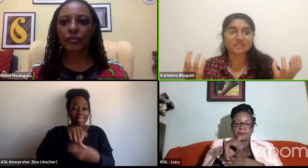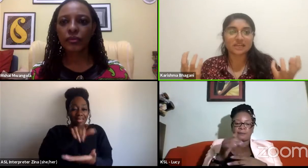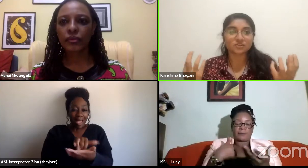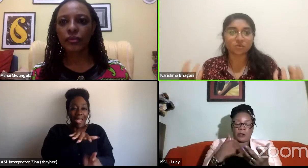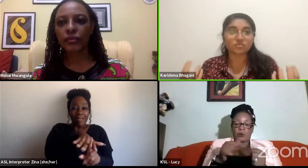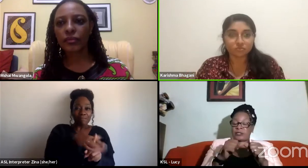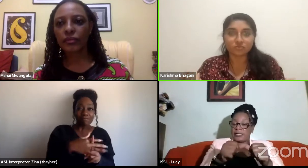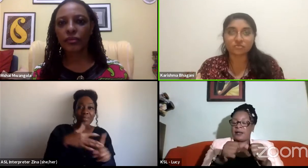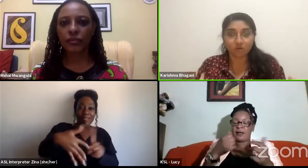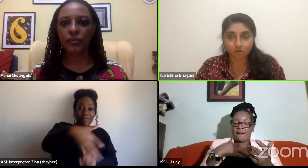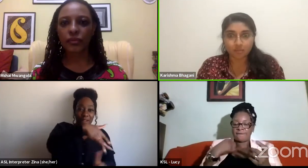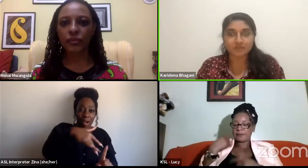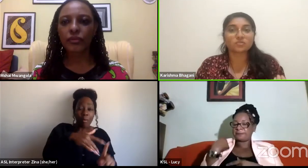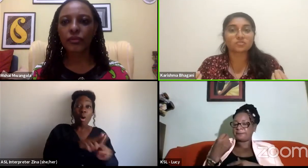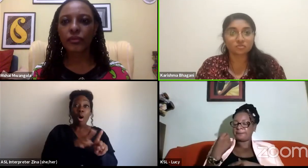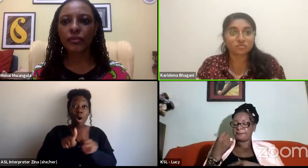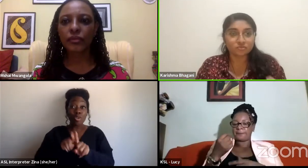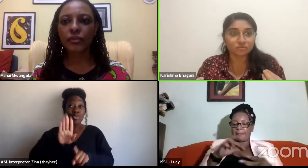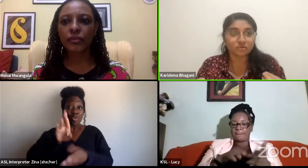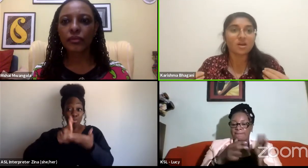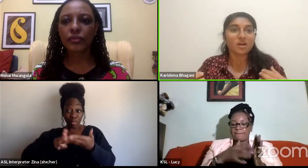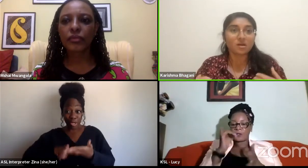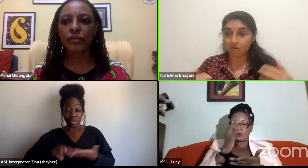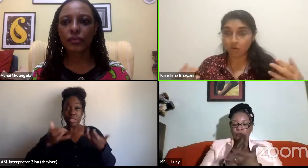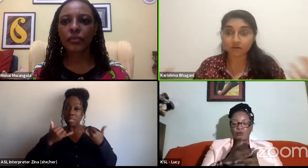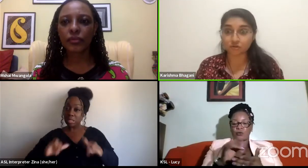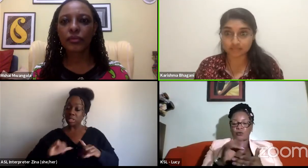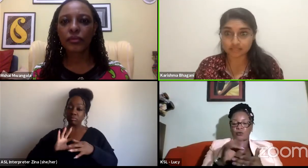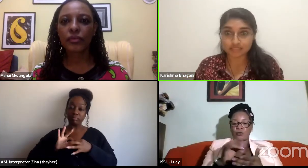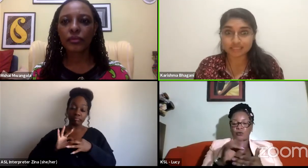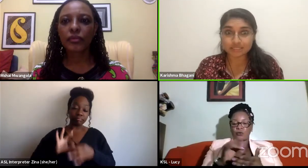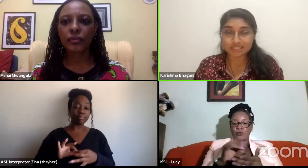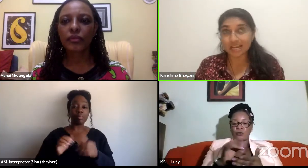staying so true to home and so true to oraturists practice,